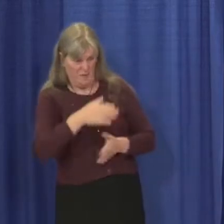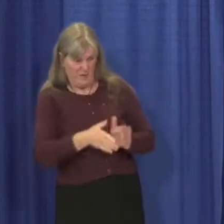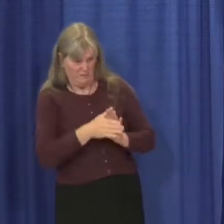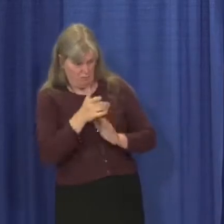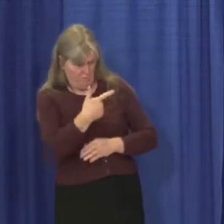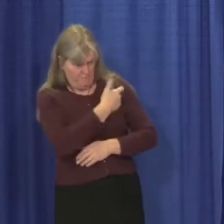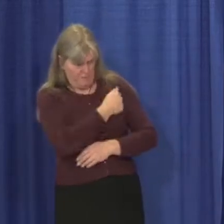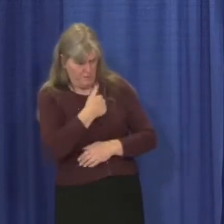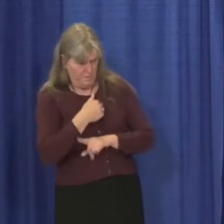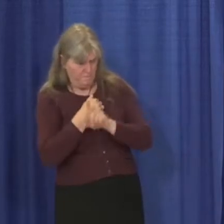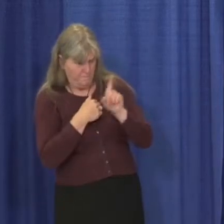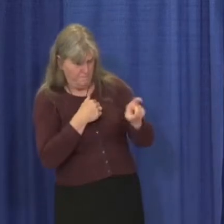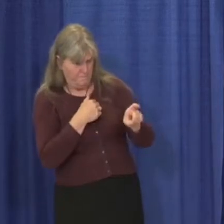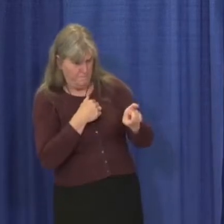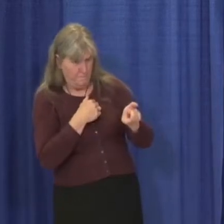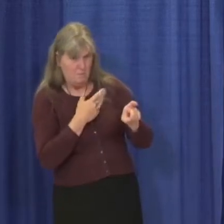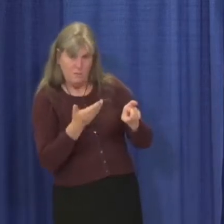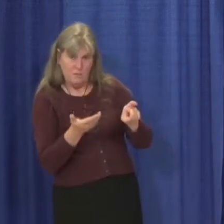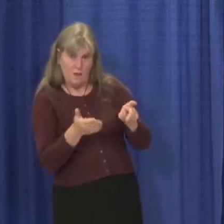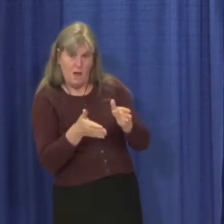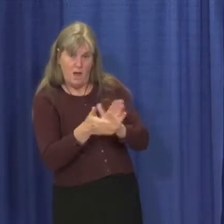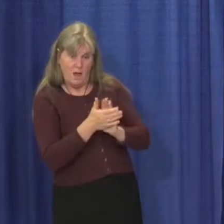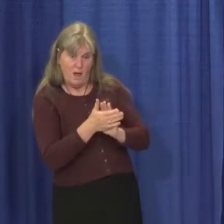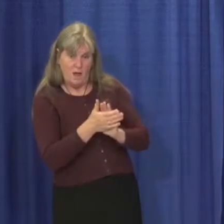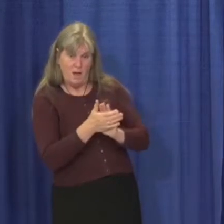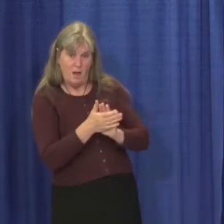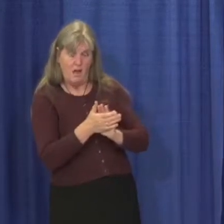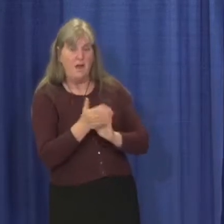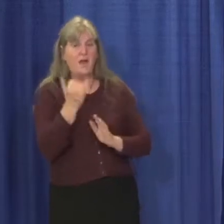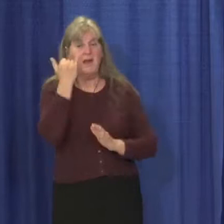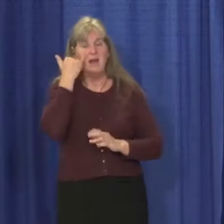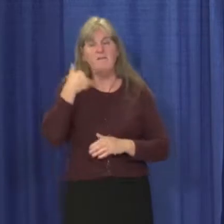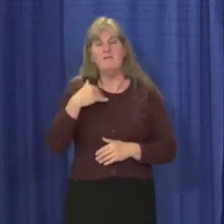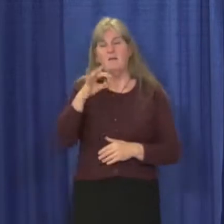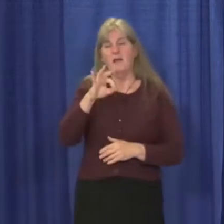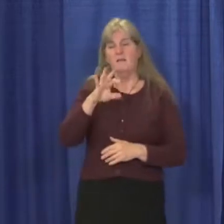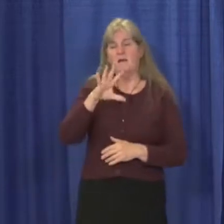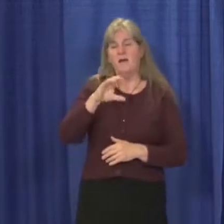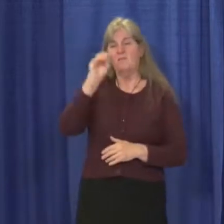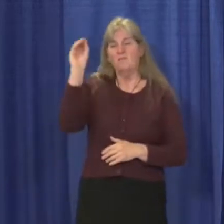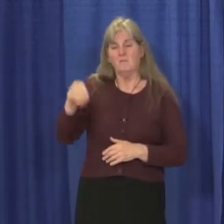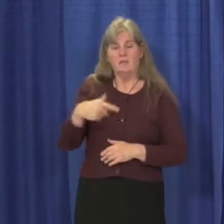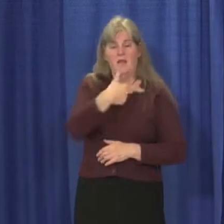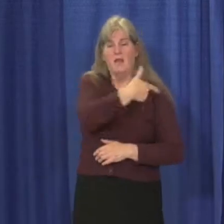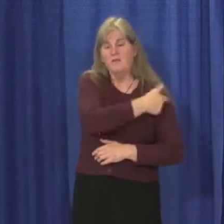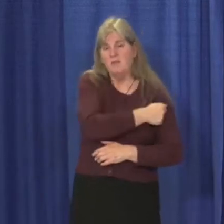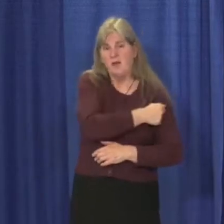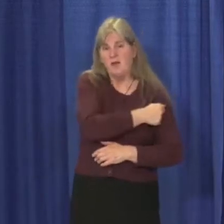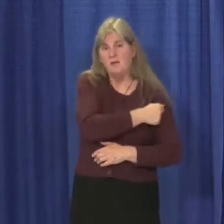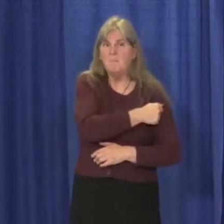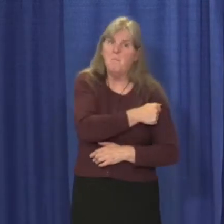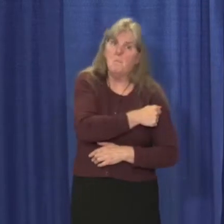vaccinated and perhaps if we get close to 95 percent or higher uptake the question will not be